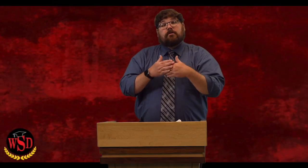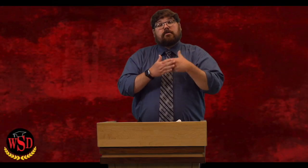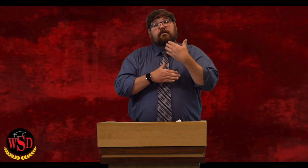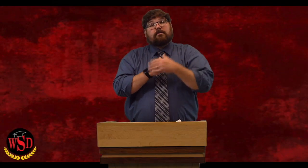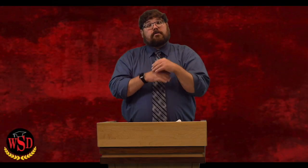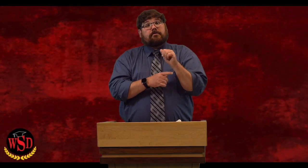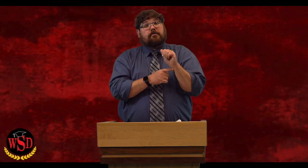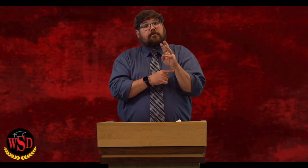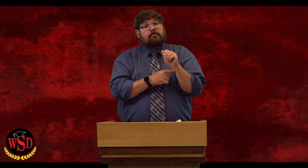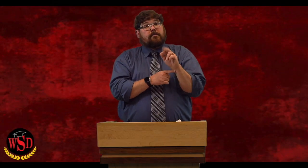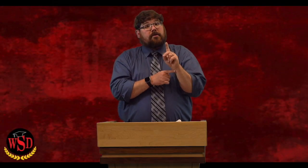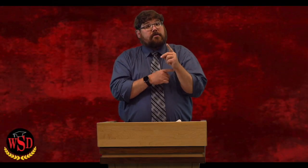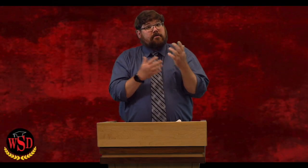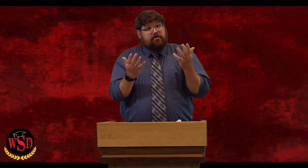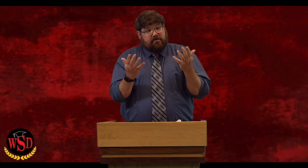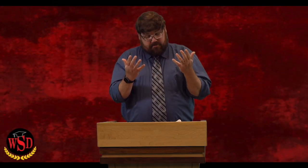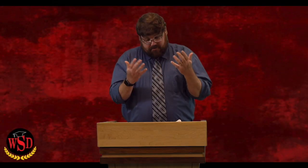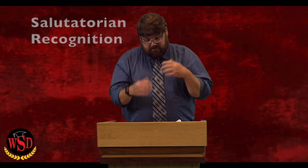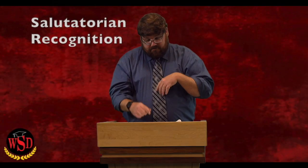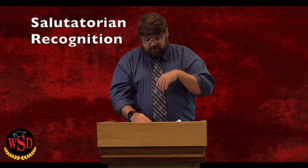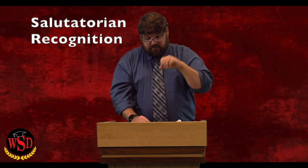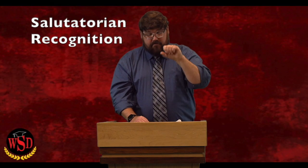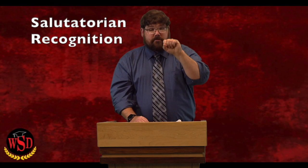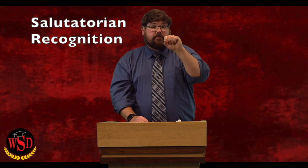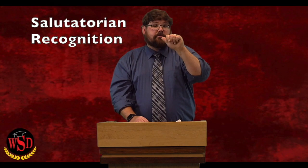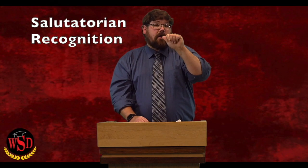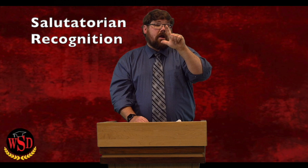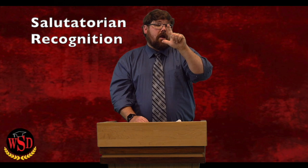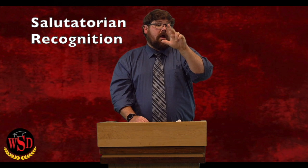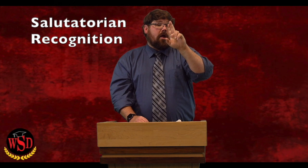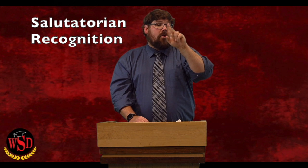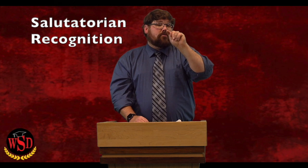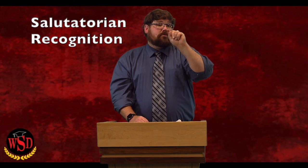The next award is the Salutatorian award.